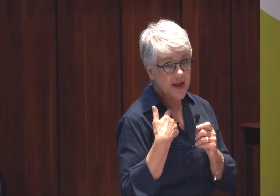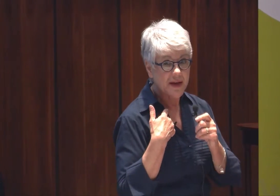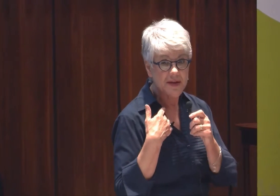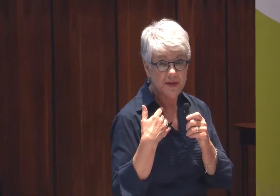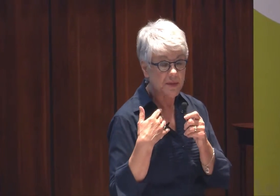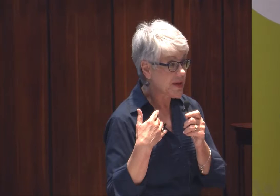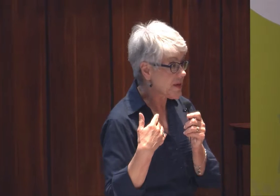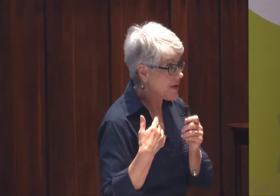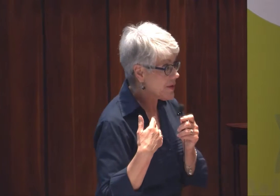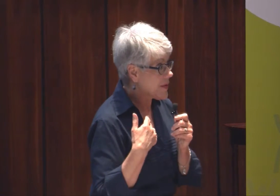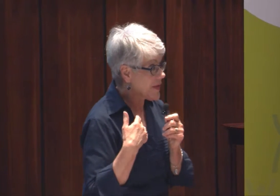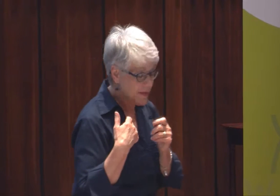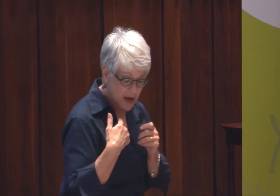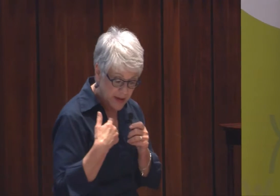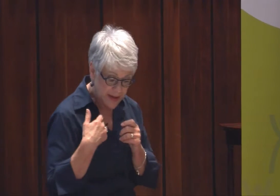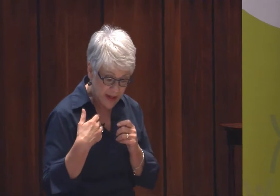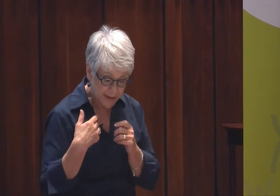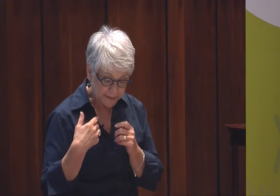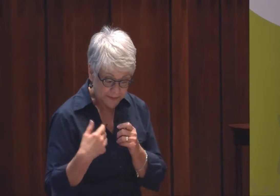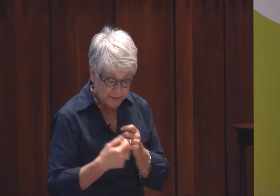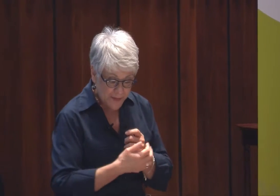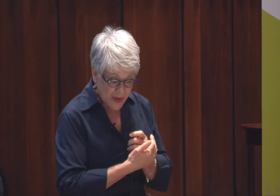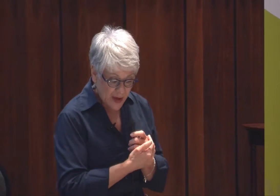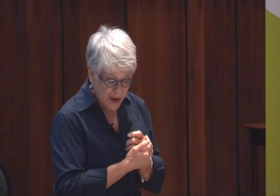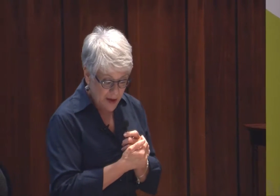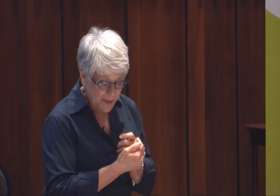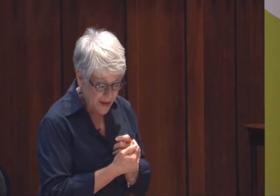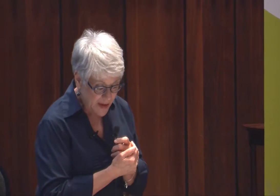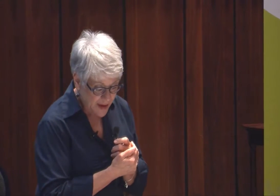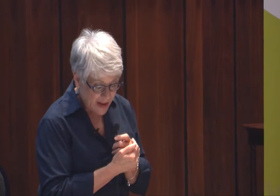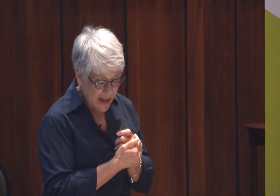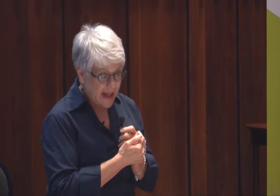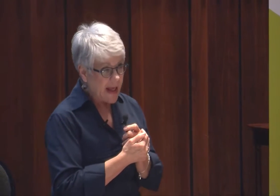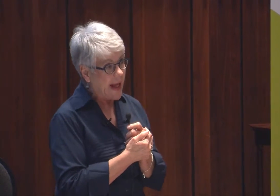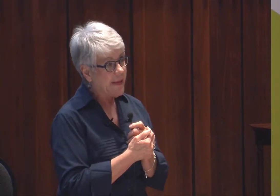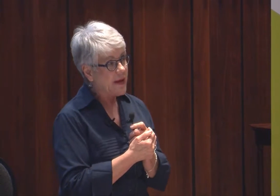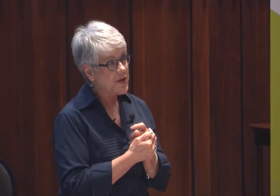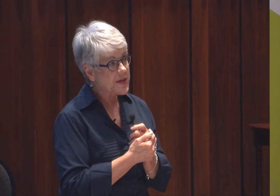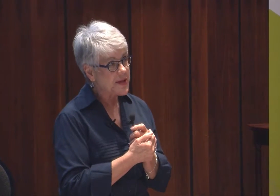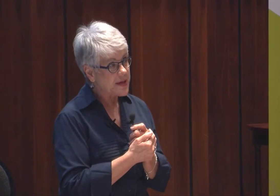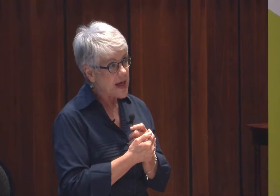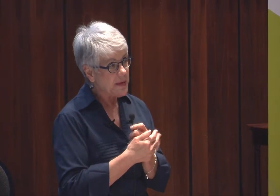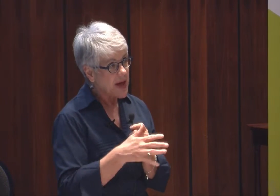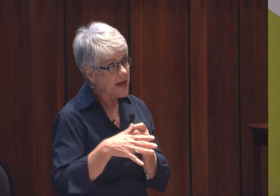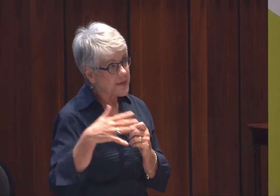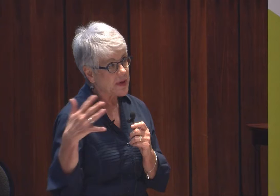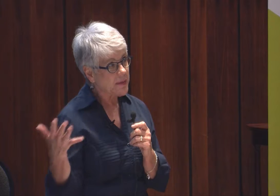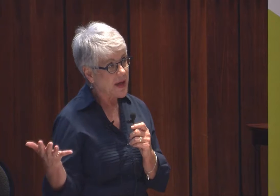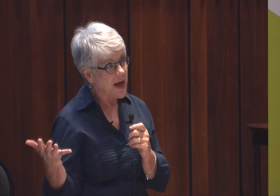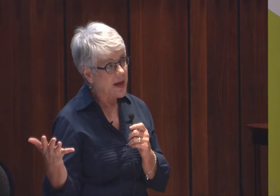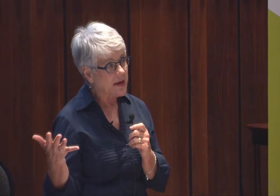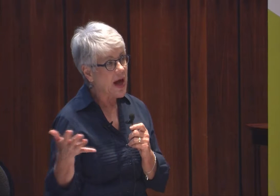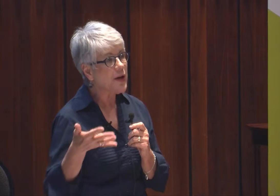Okay because they're the ones that are there with them all the time and then just the time in the hospital and beyond. How do